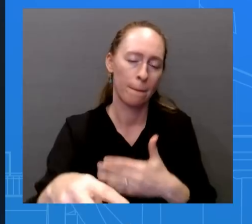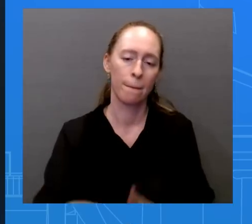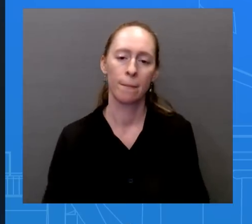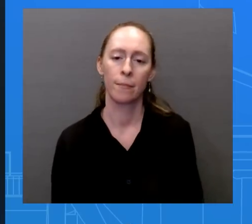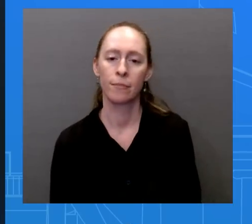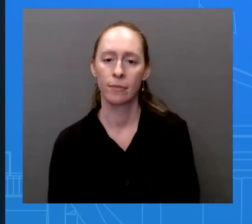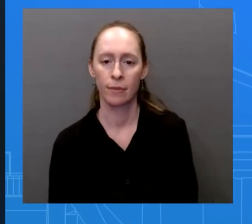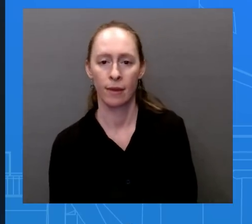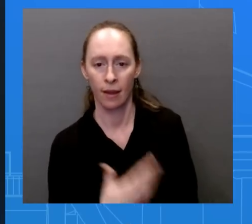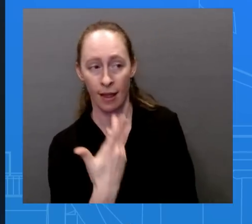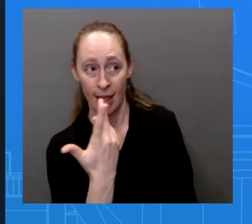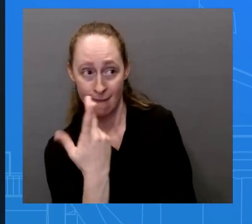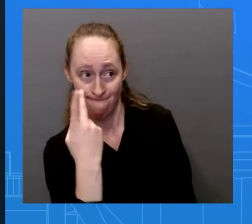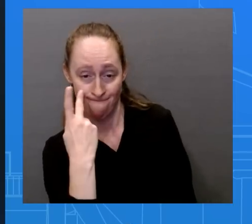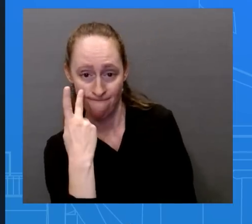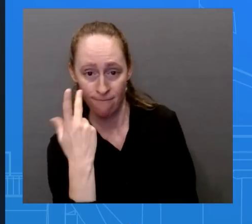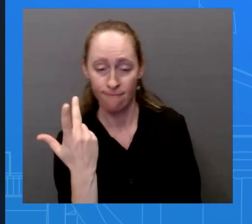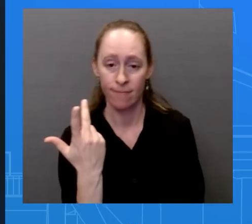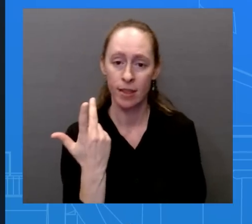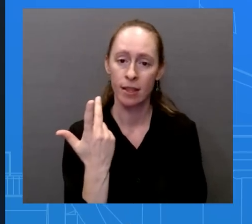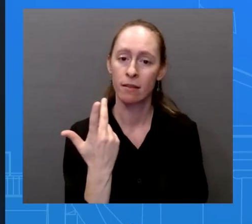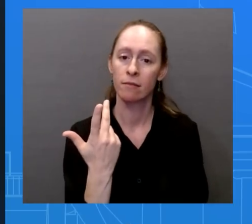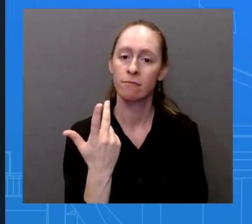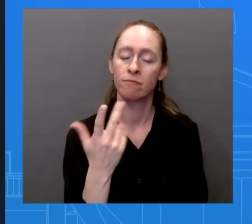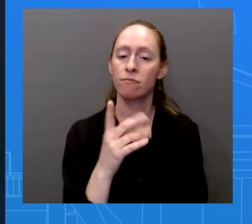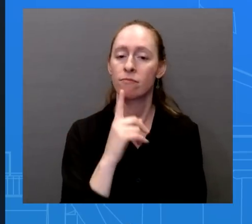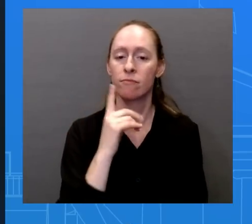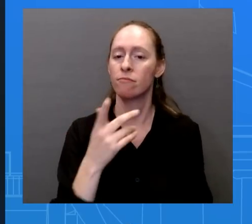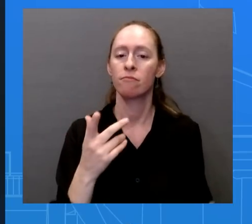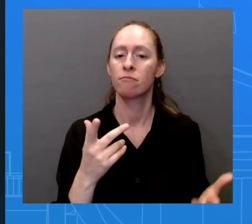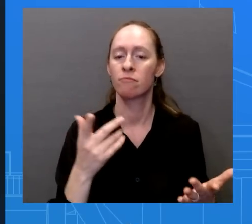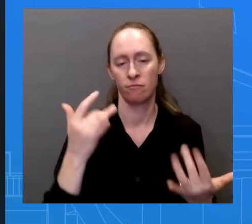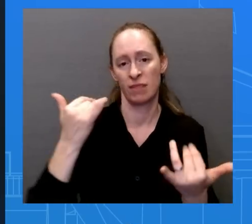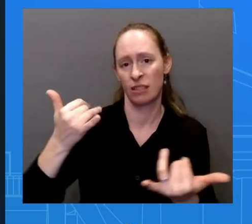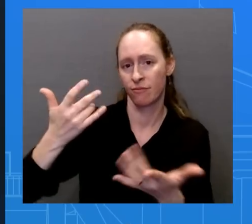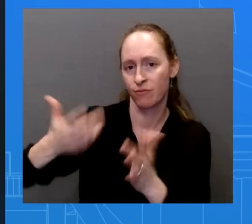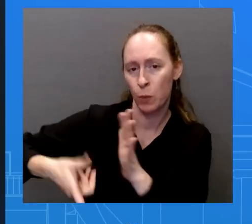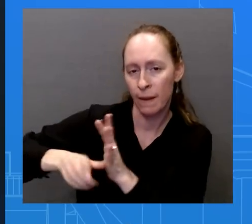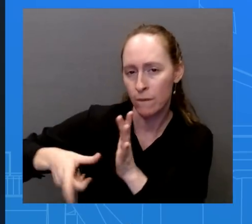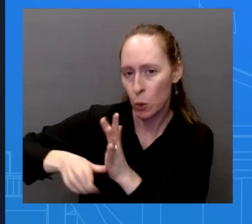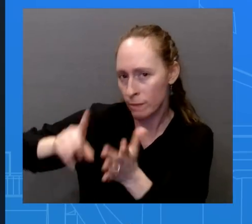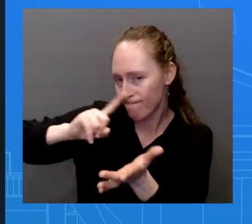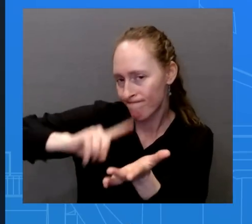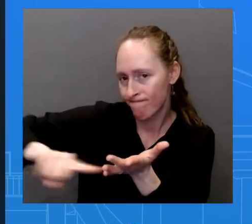But again, I'm not going to get ahead. And this is something that we take very seriously. The Press: And does the President